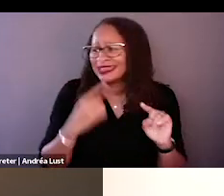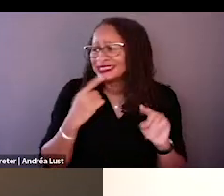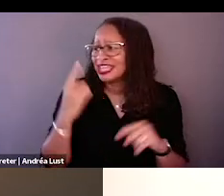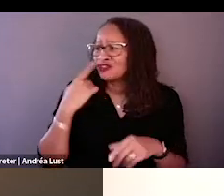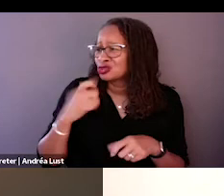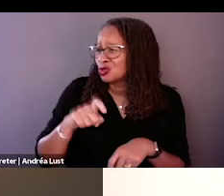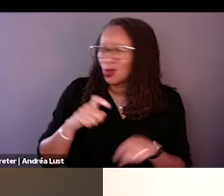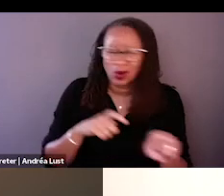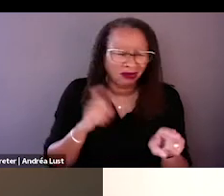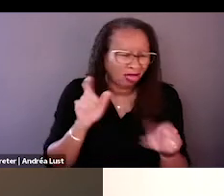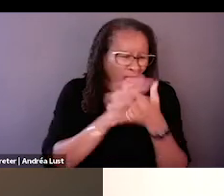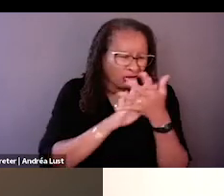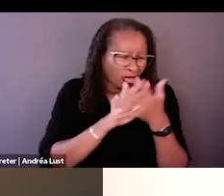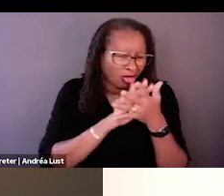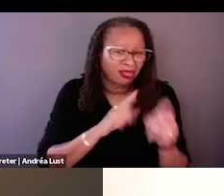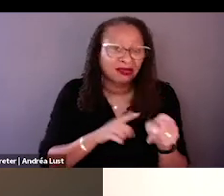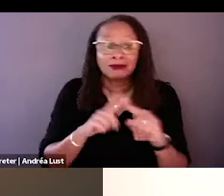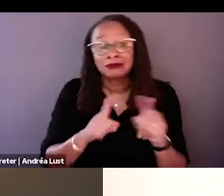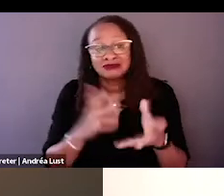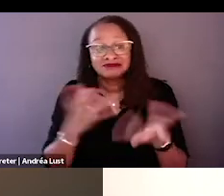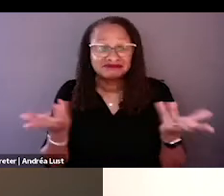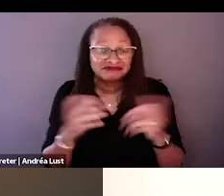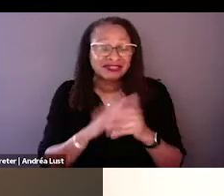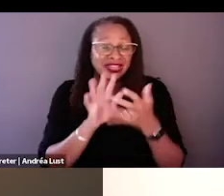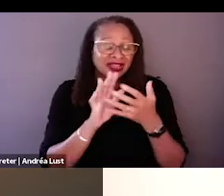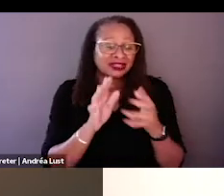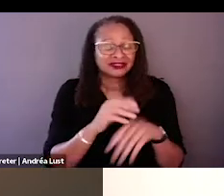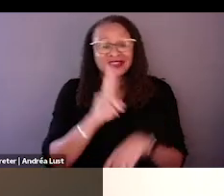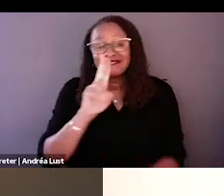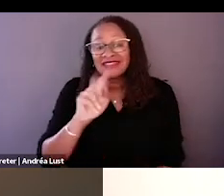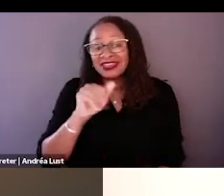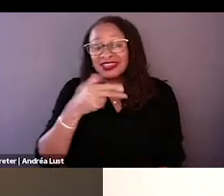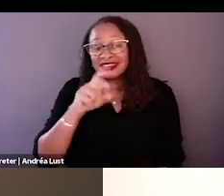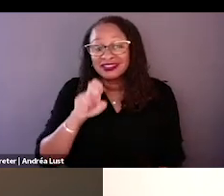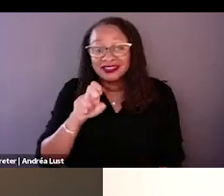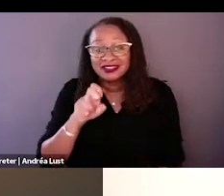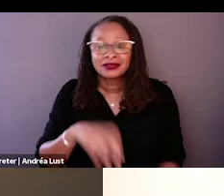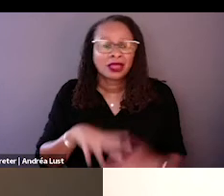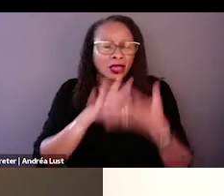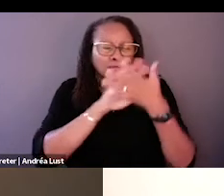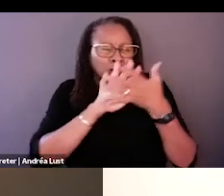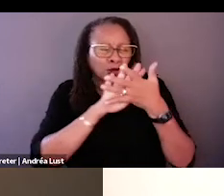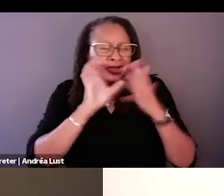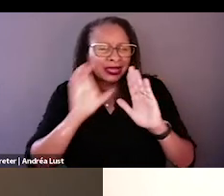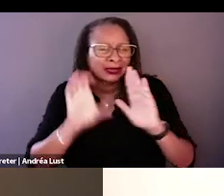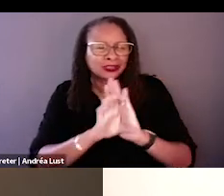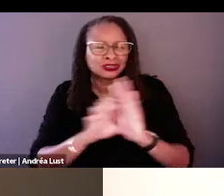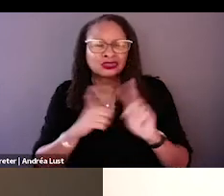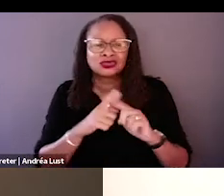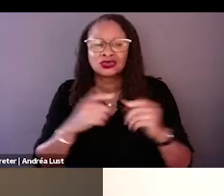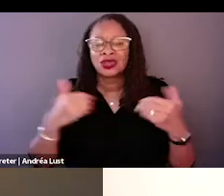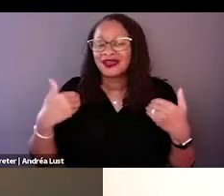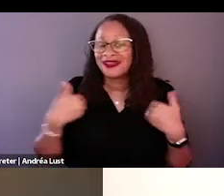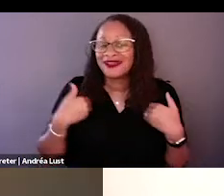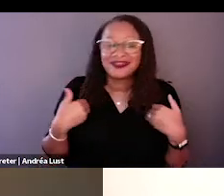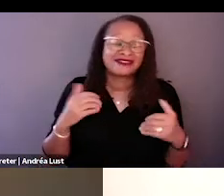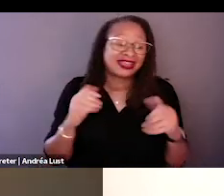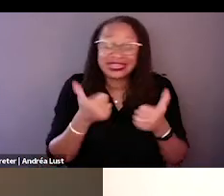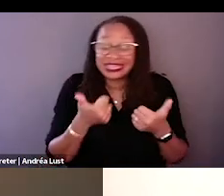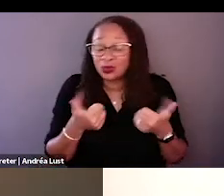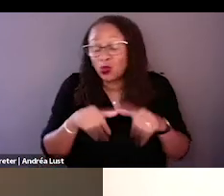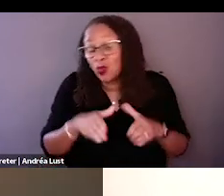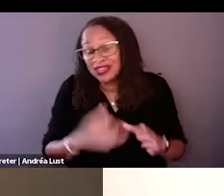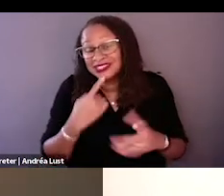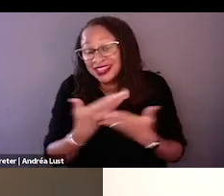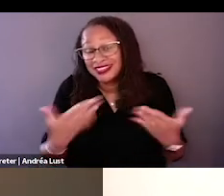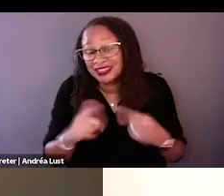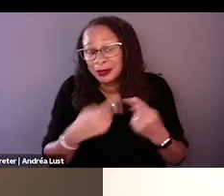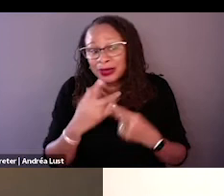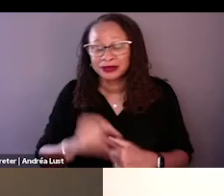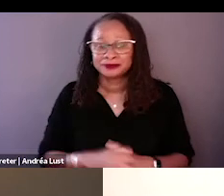Editing the one was to kind of give the information and what moment and so on so you can search for